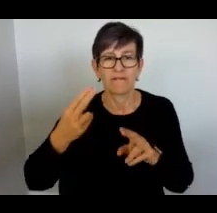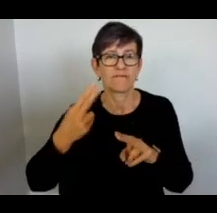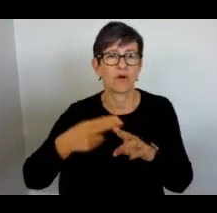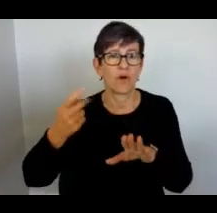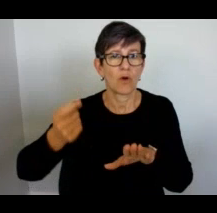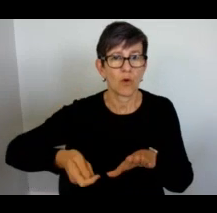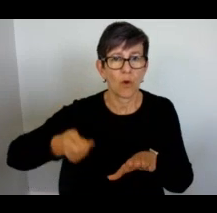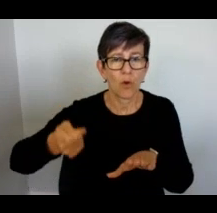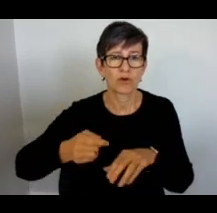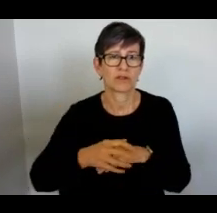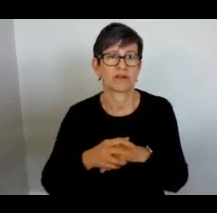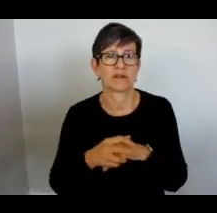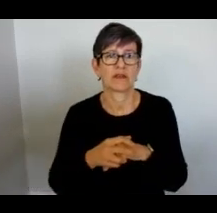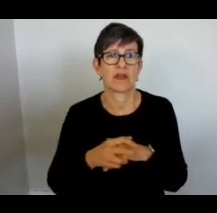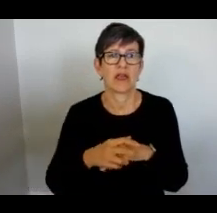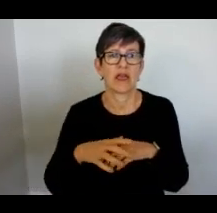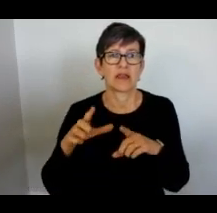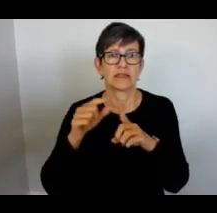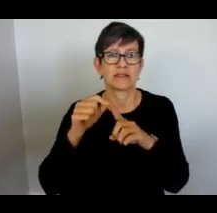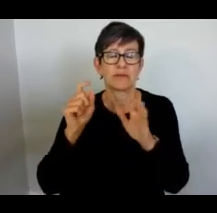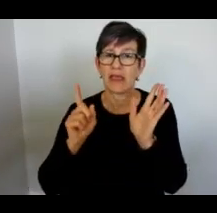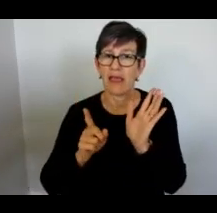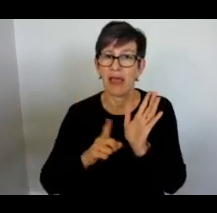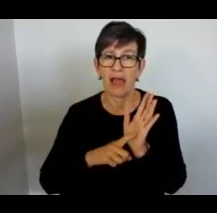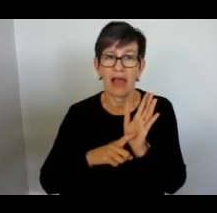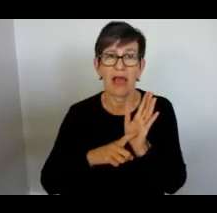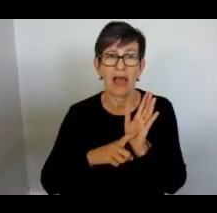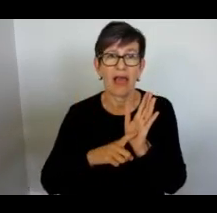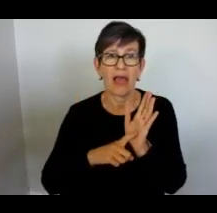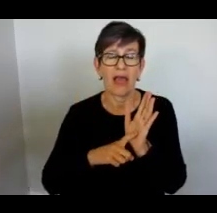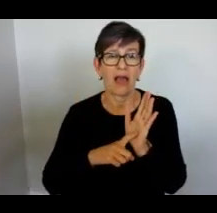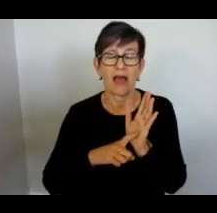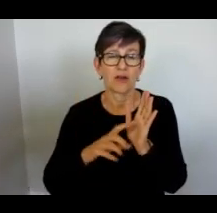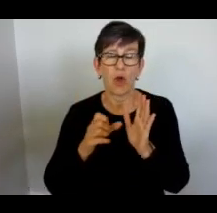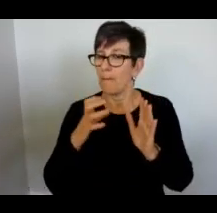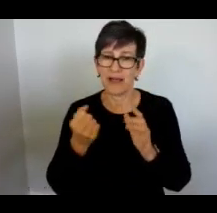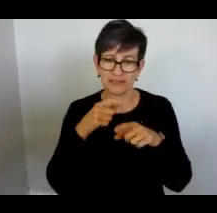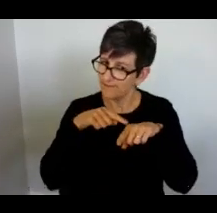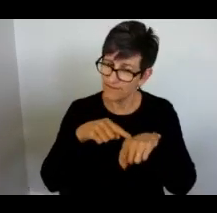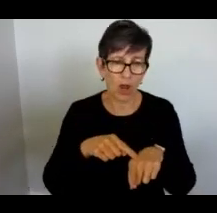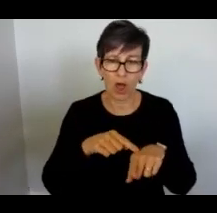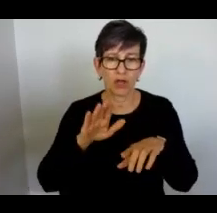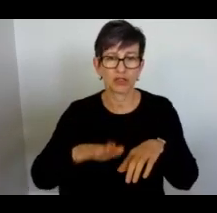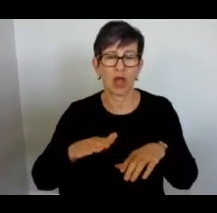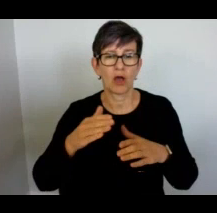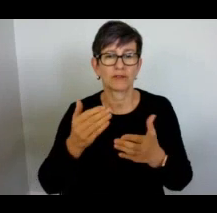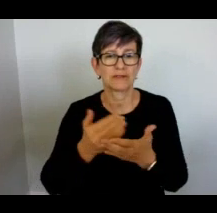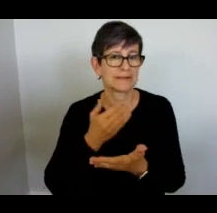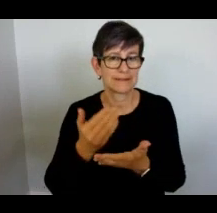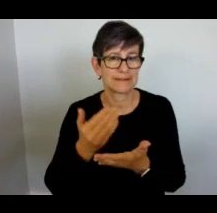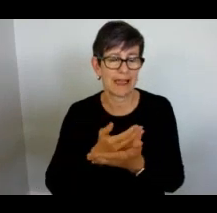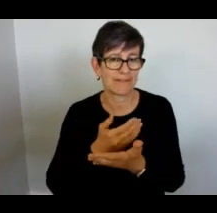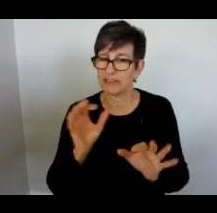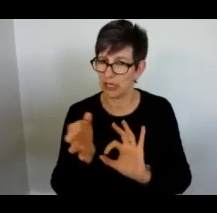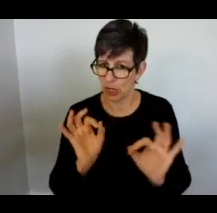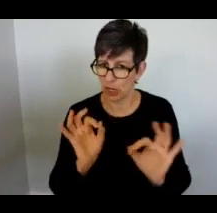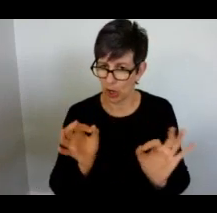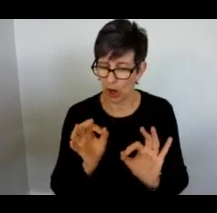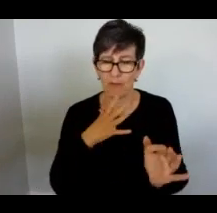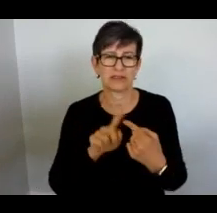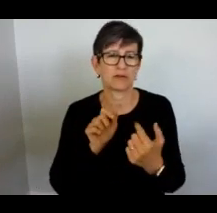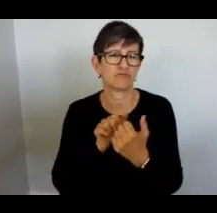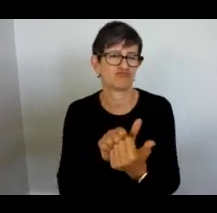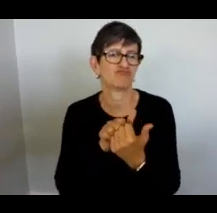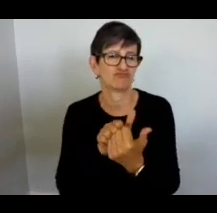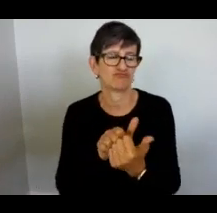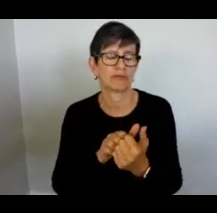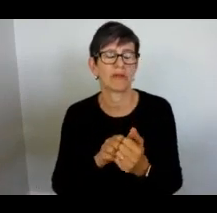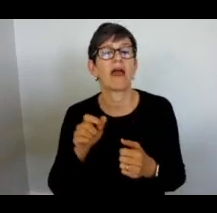by what child safety's assessment is but is very much guided by child safety's work with families.